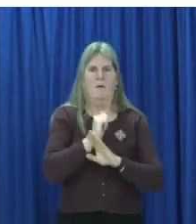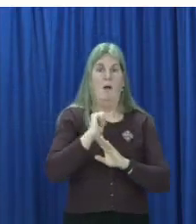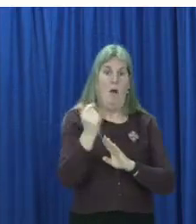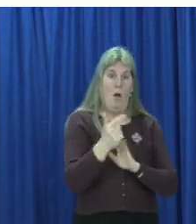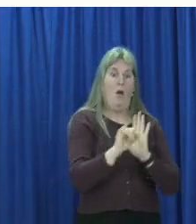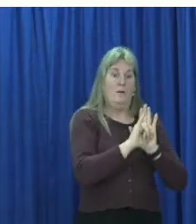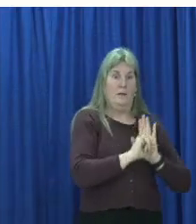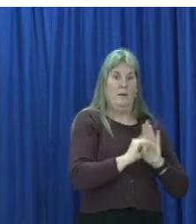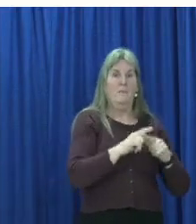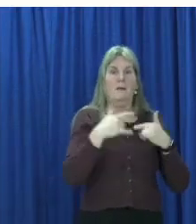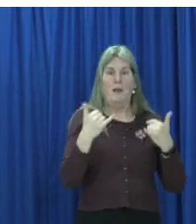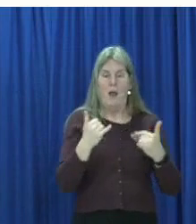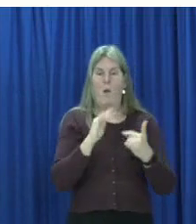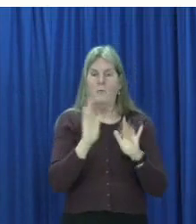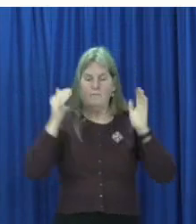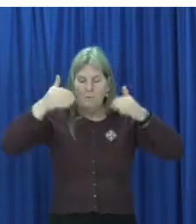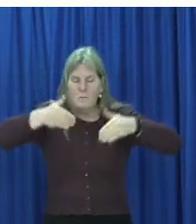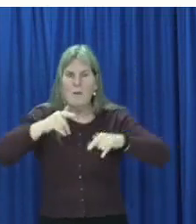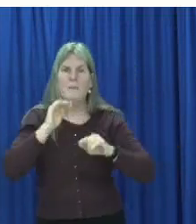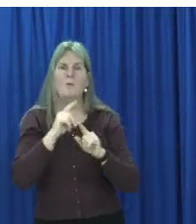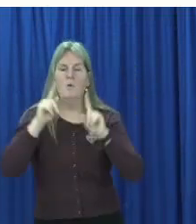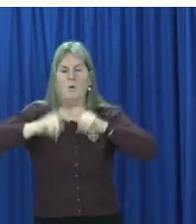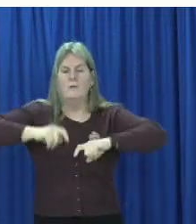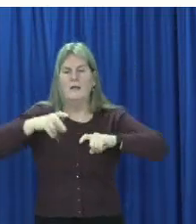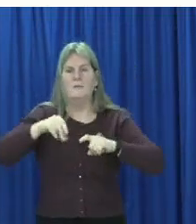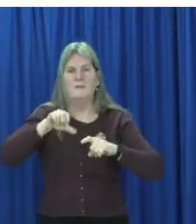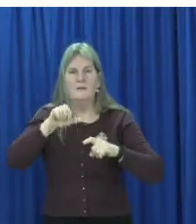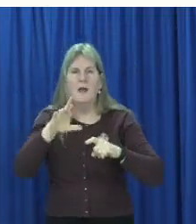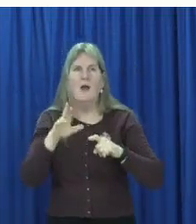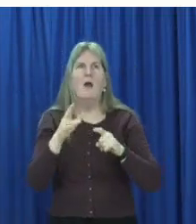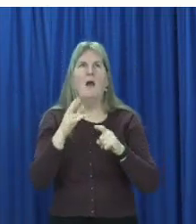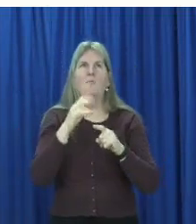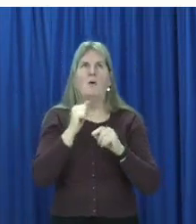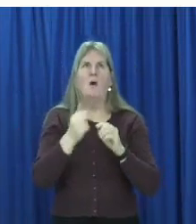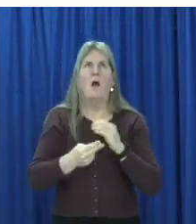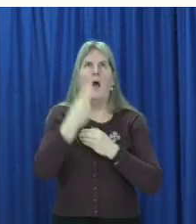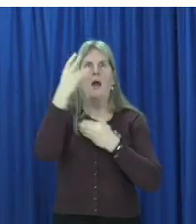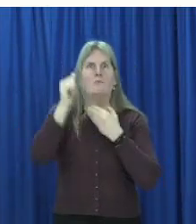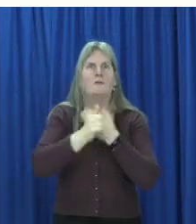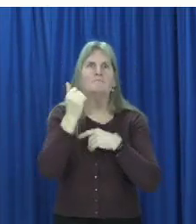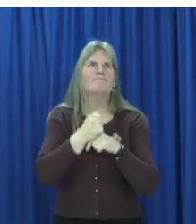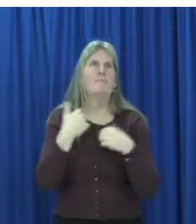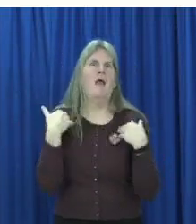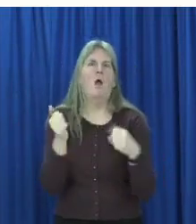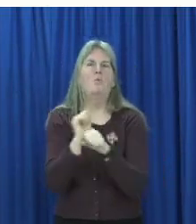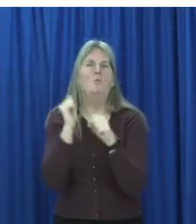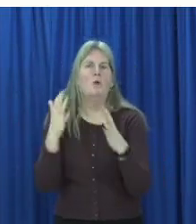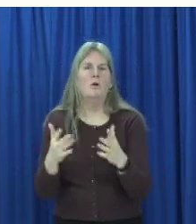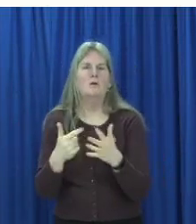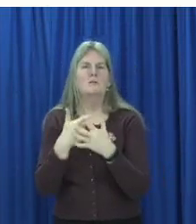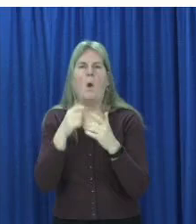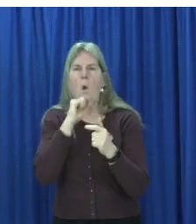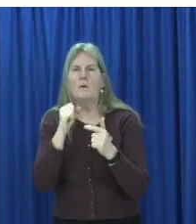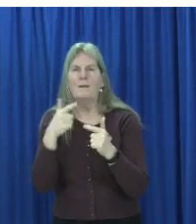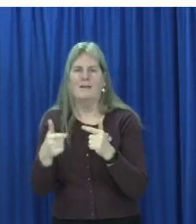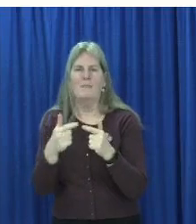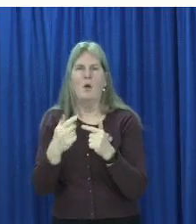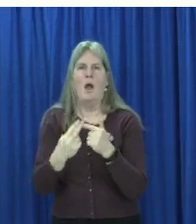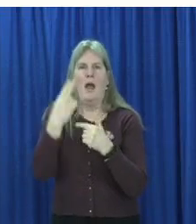severe illness, such as healthcare workers, etc. And this is why we use those special precautions